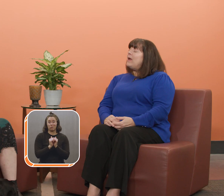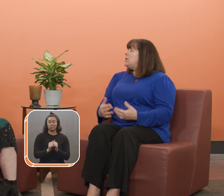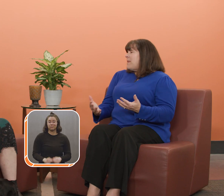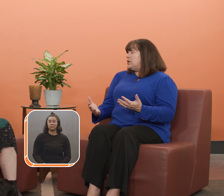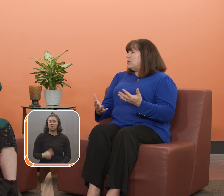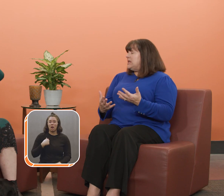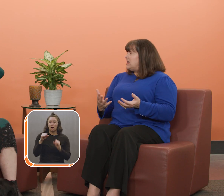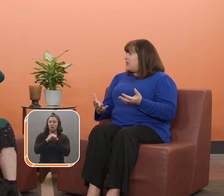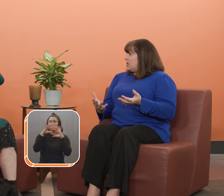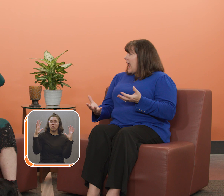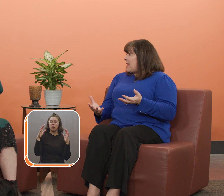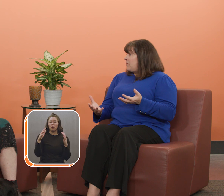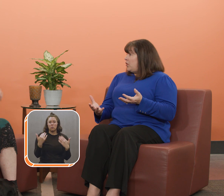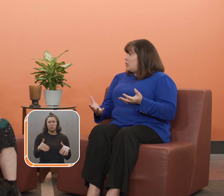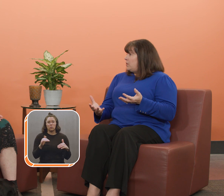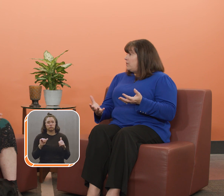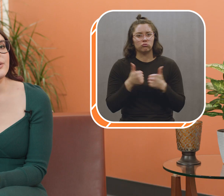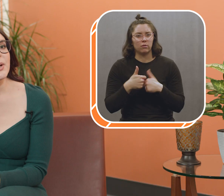Well, I would imagine it was a difficult time for you.